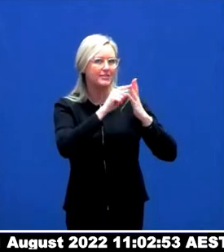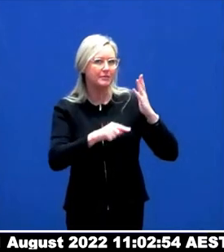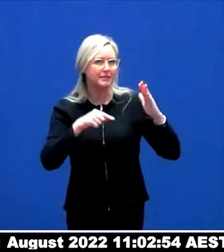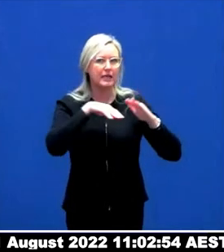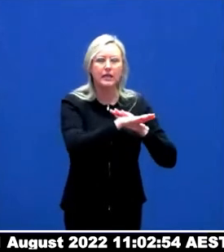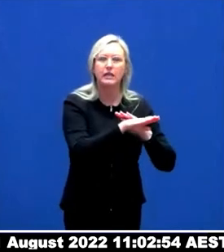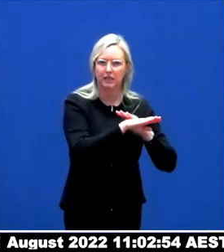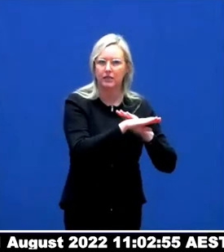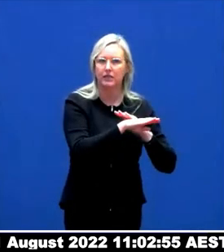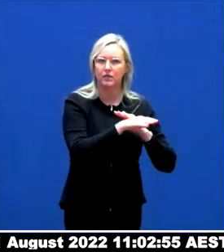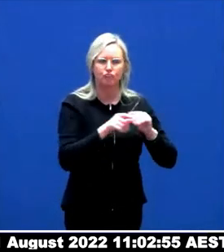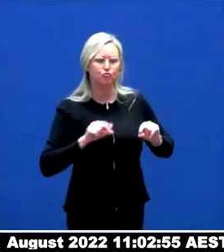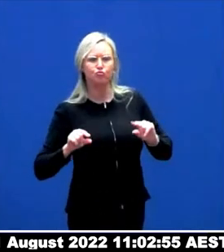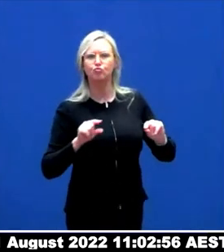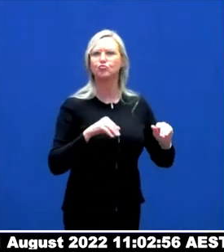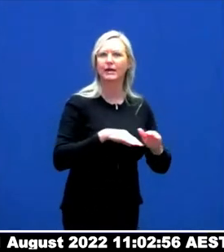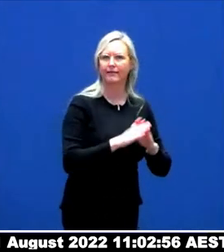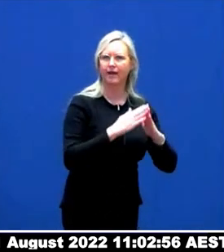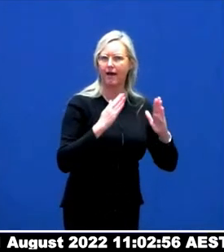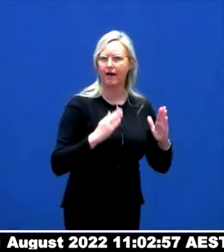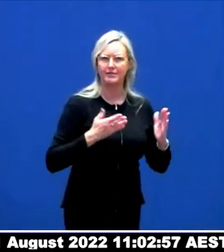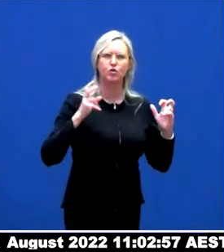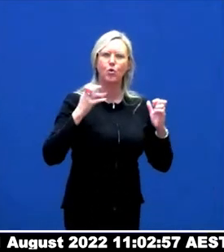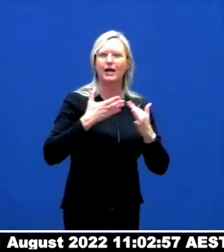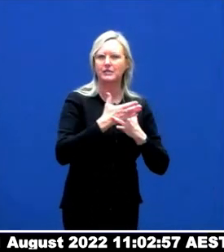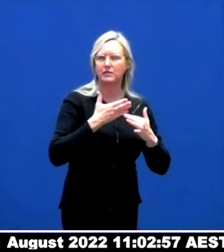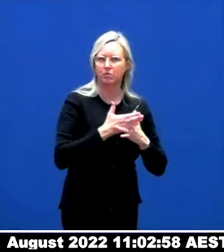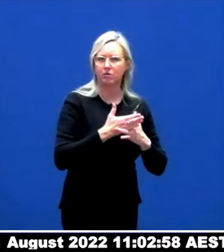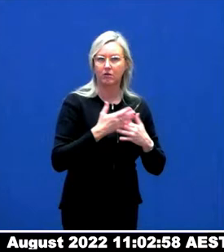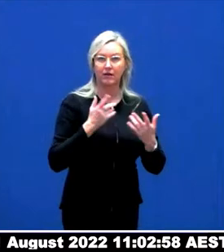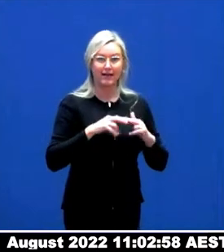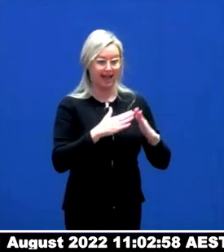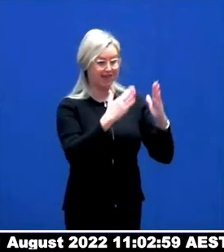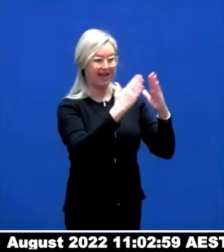it's not going to be accessible, then it might leave them still with those pathways